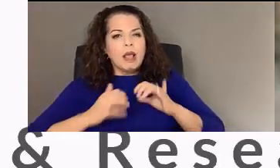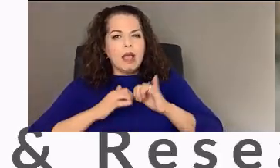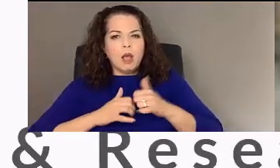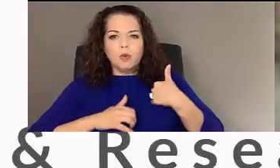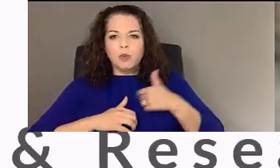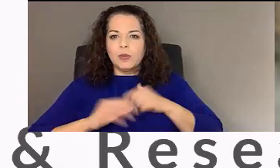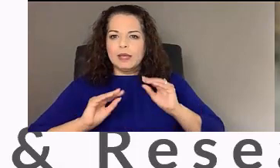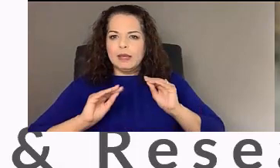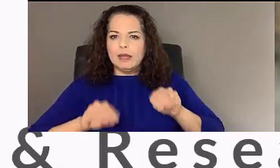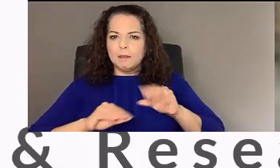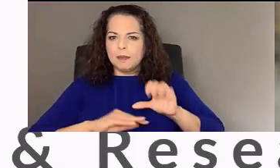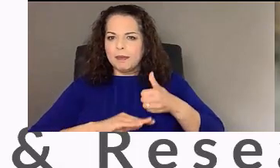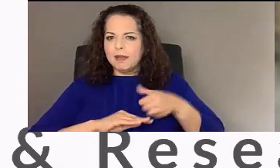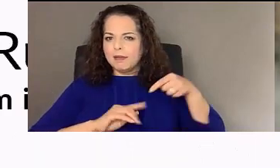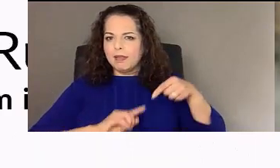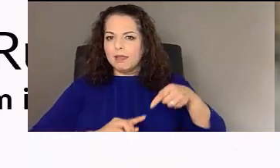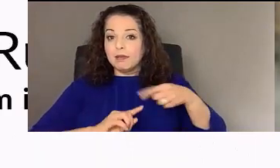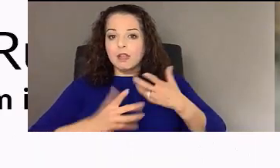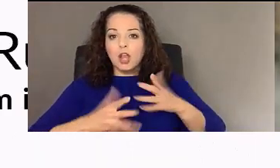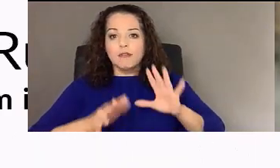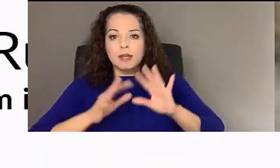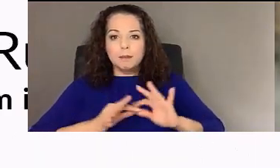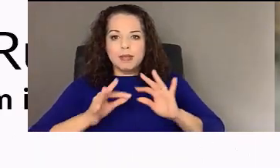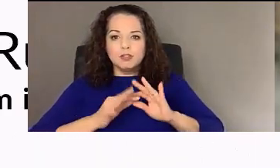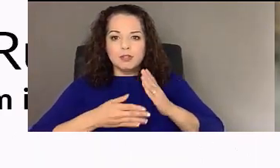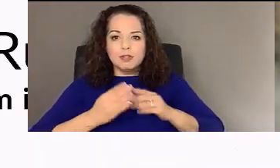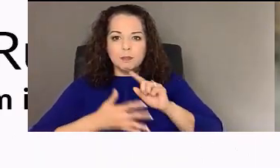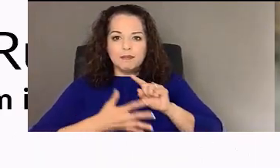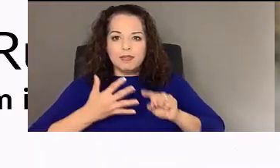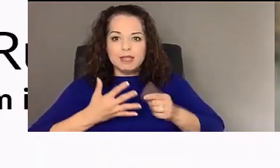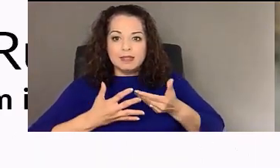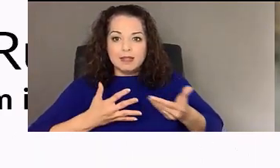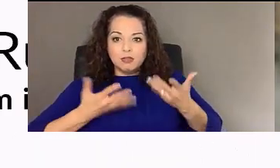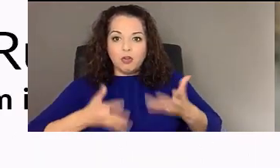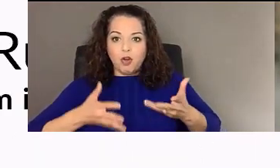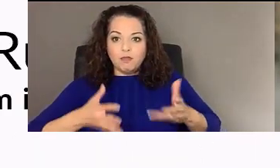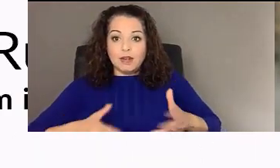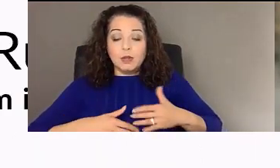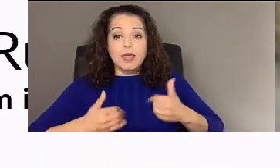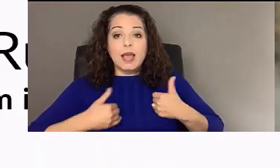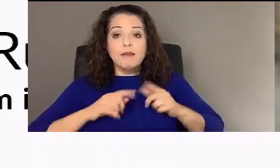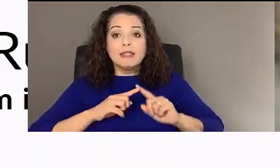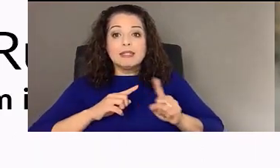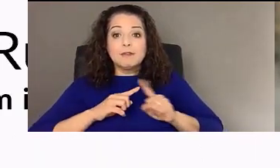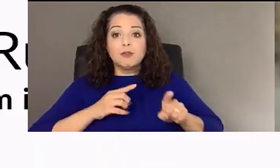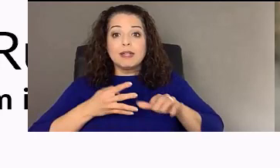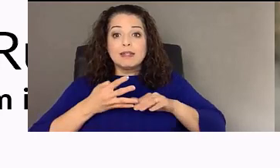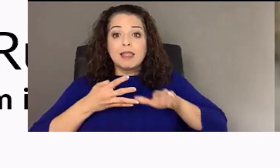I've mentioned some of this already. We have a multi-level training program that runs yearly.